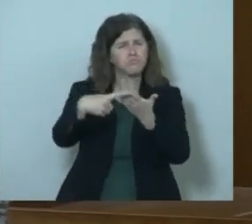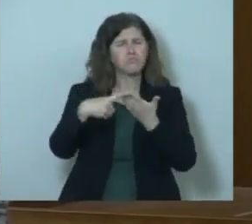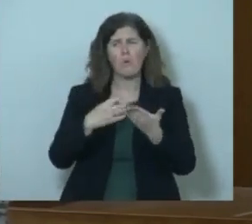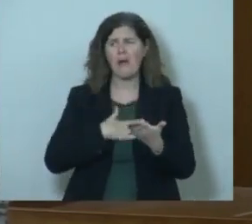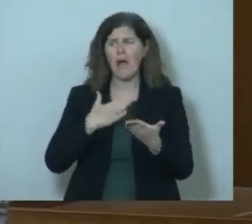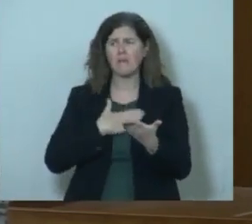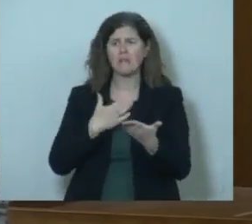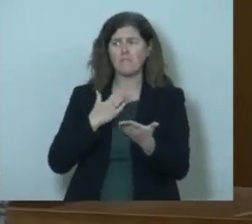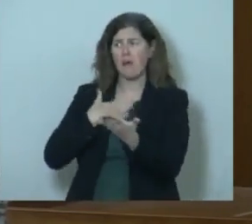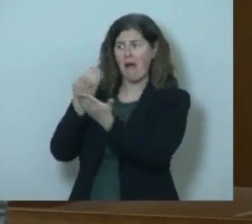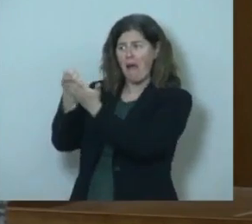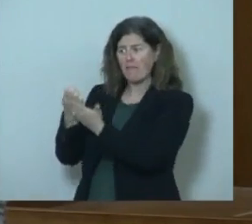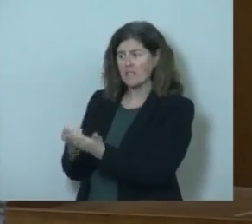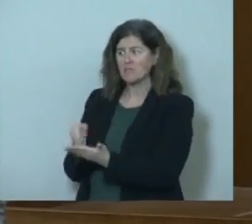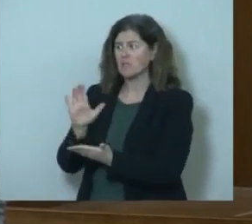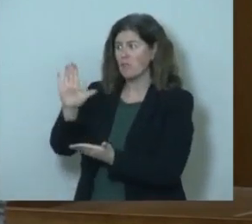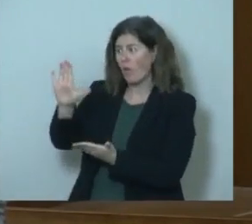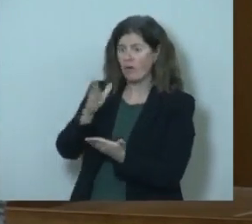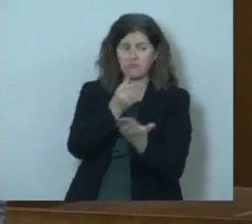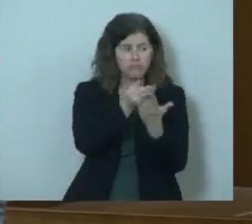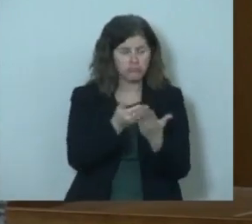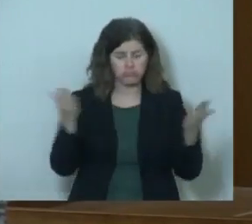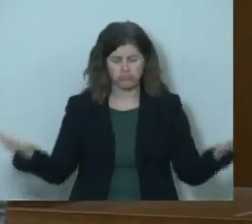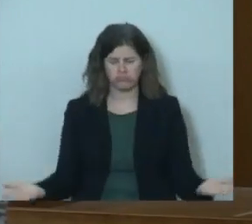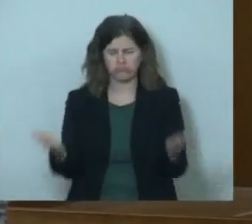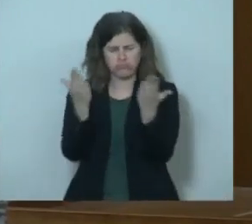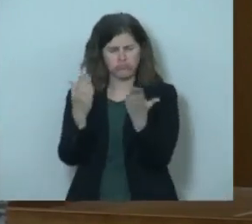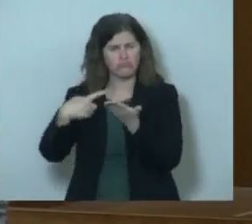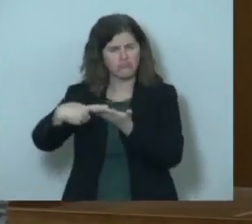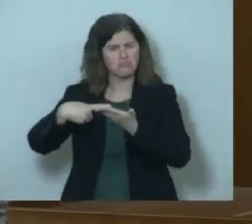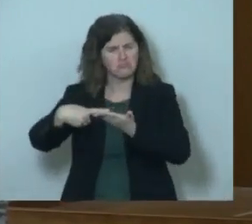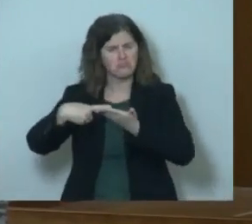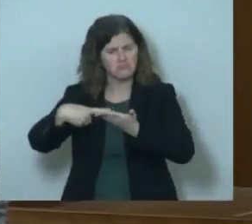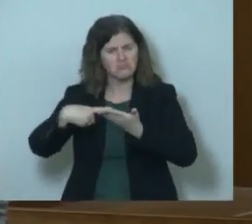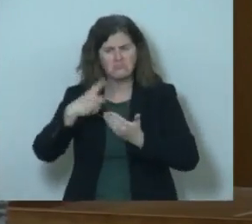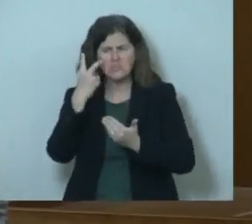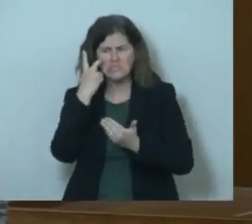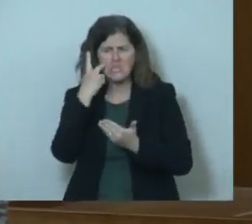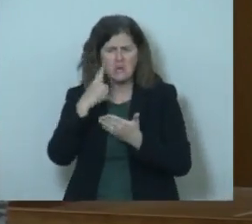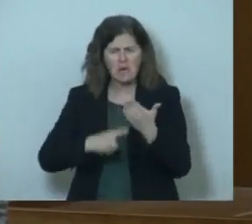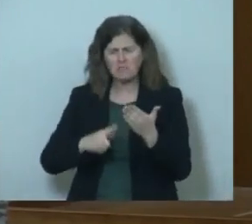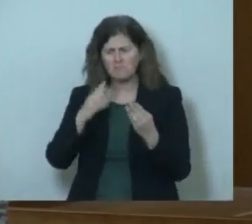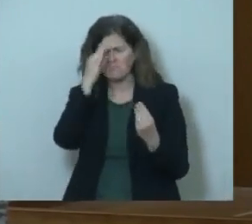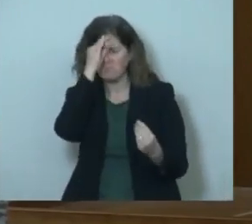IT IS ALWAYS A DEBATE AND WE ARE HAPPY TO PARTICIPATE IN THAT.